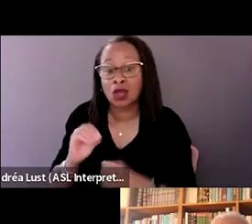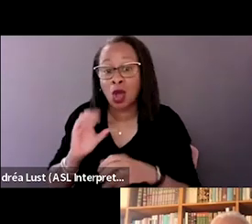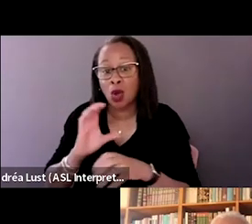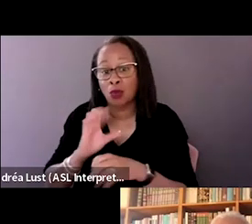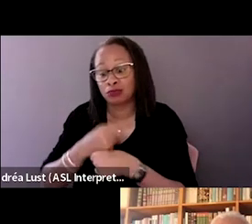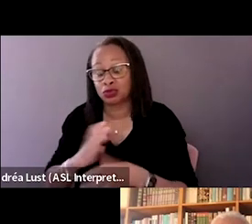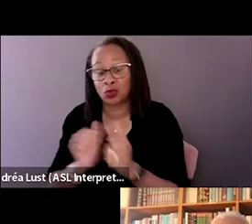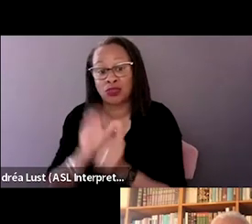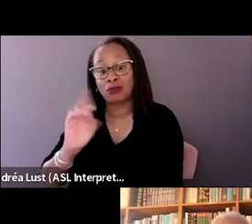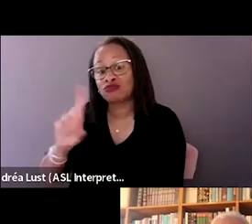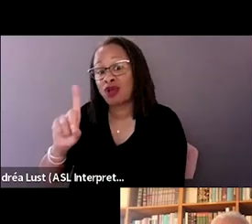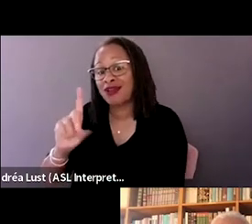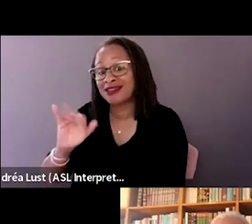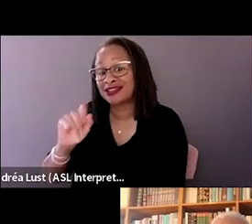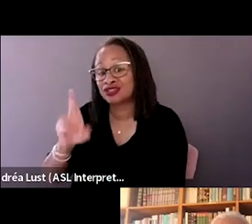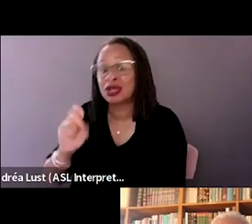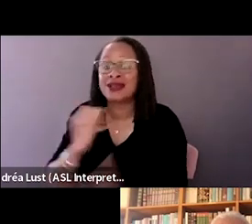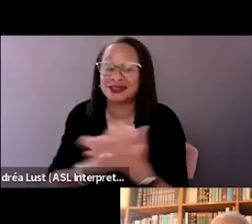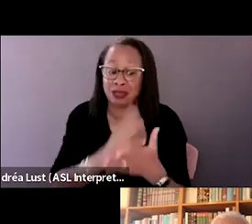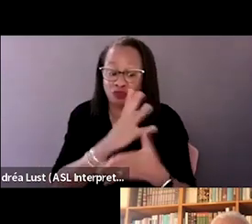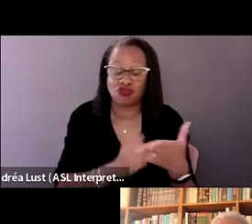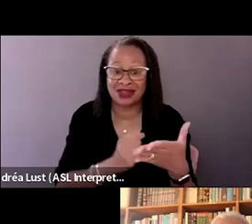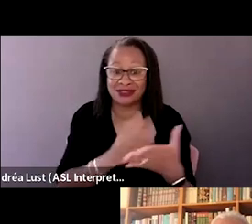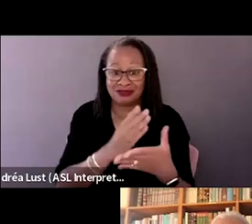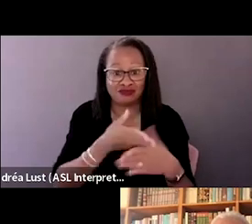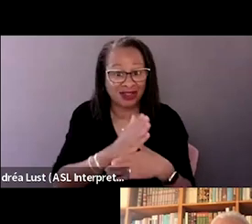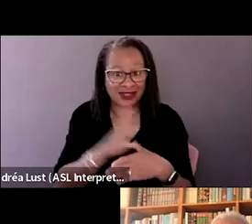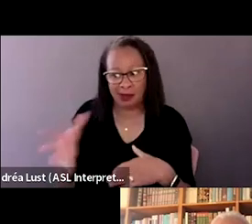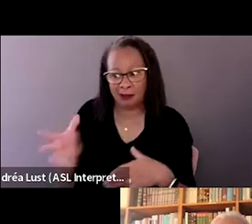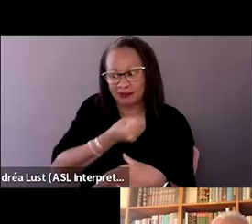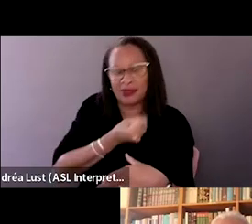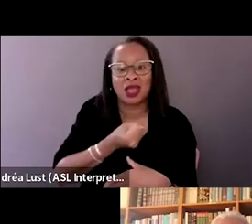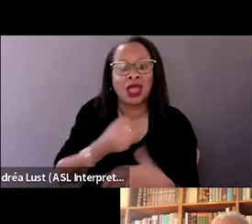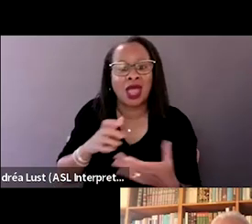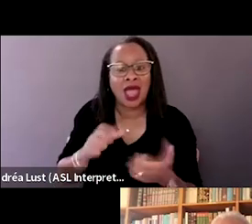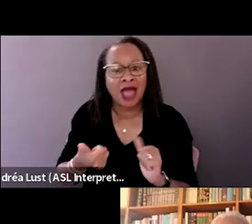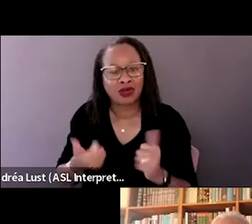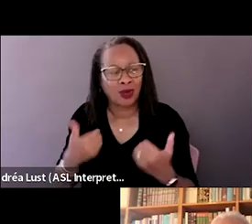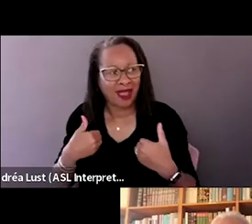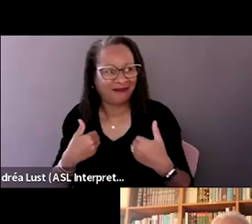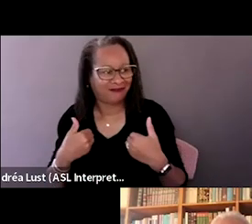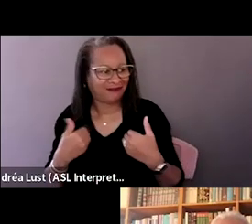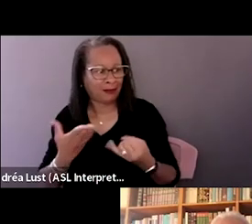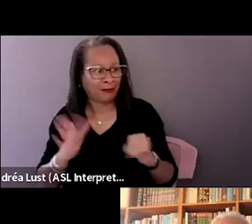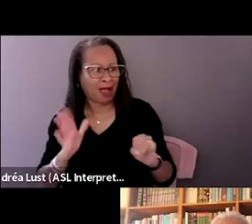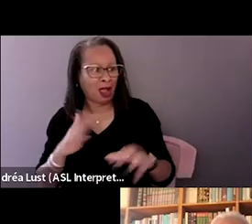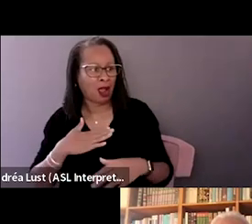and some rights are taken, how do you continue to have certain autonomy over the story and control?